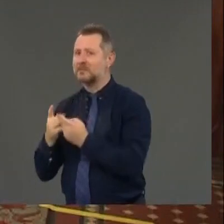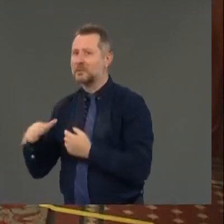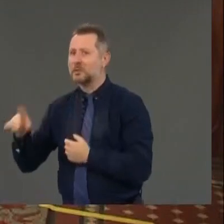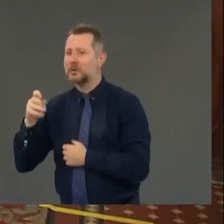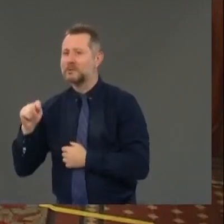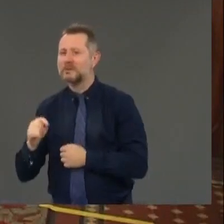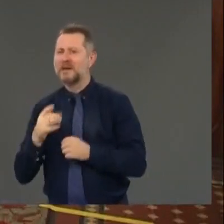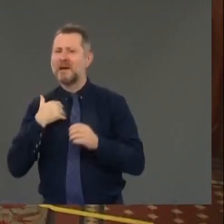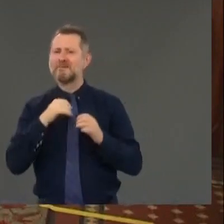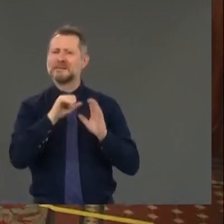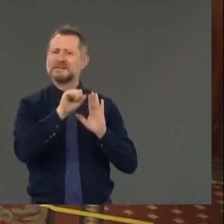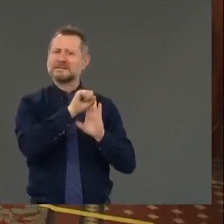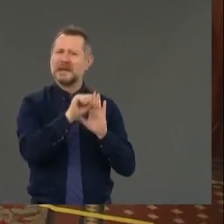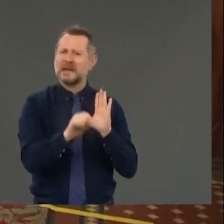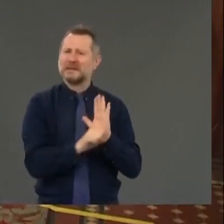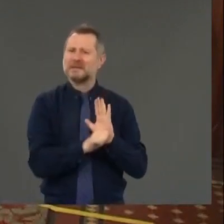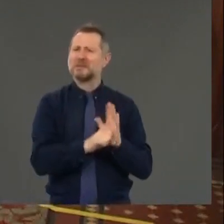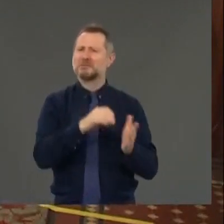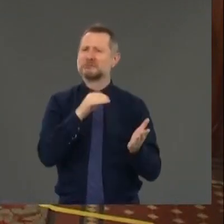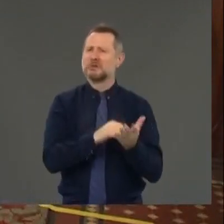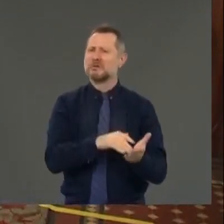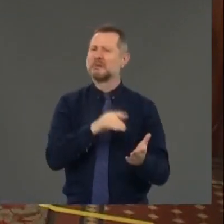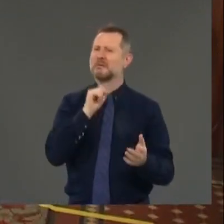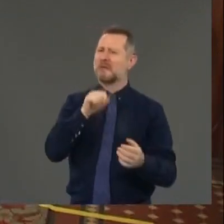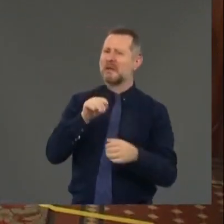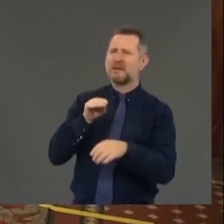A FOLLOW-UP. WHY DO YOU LISTEN TO OTHER